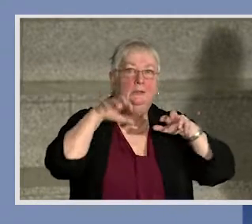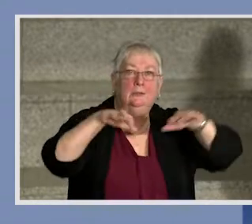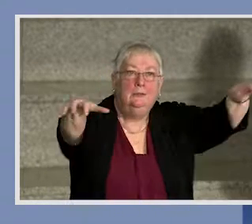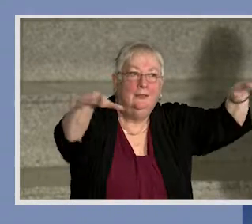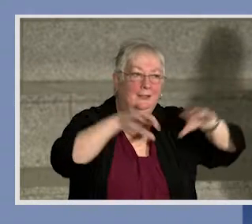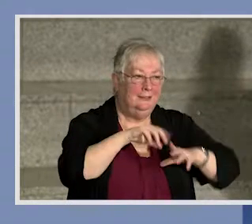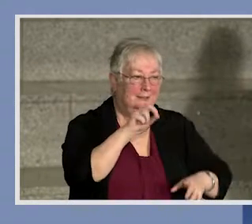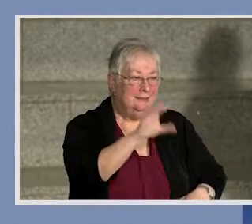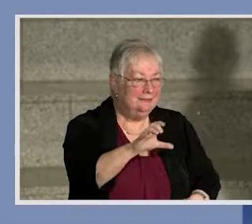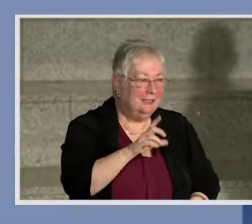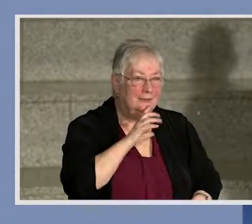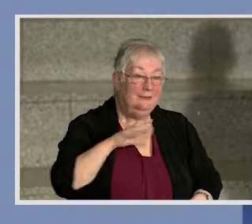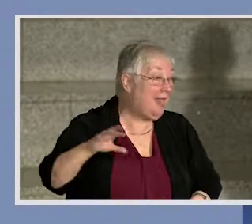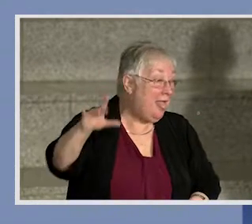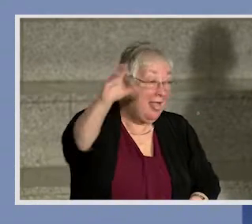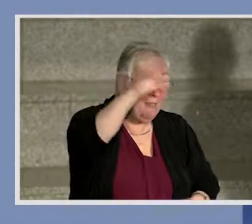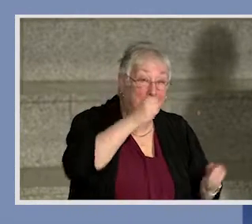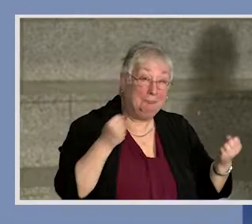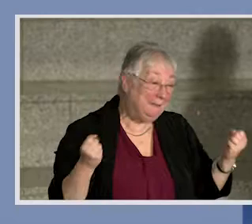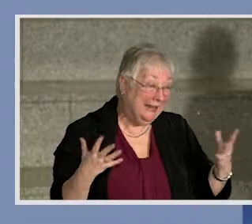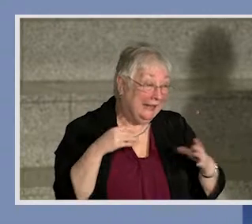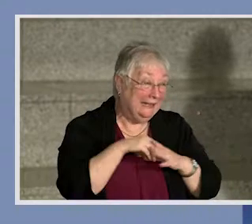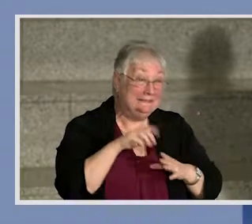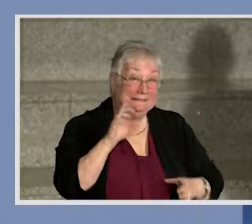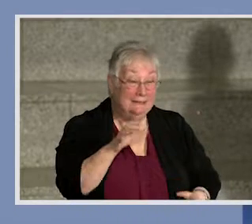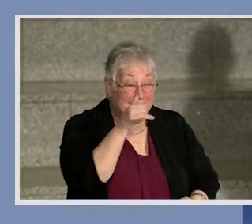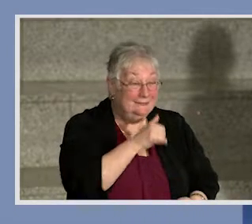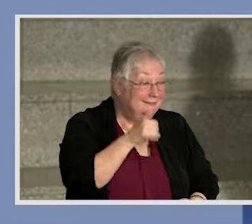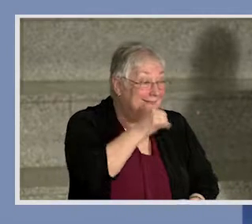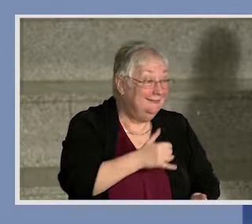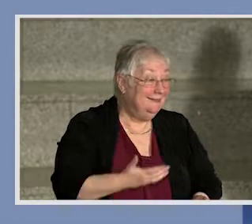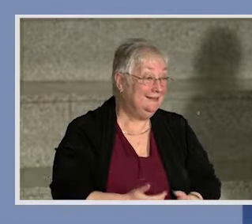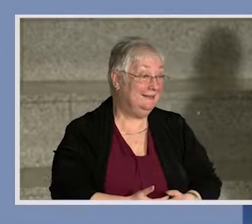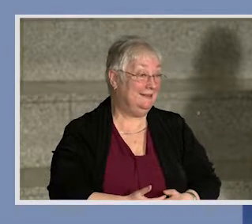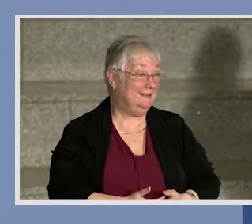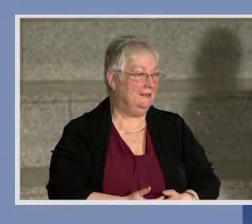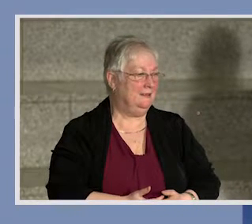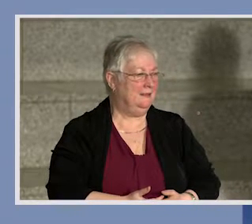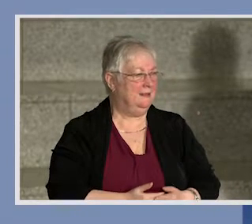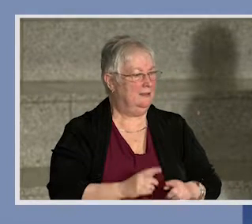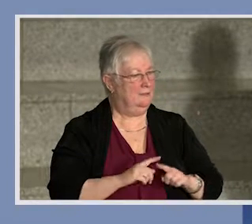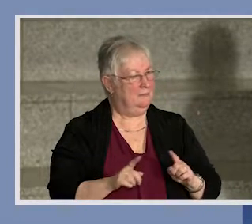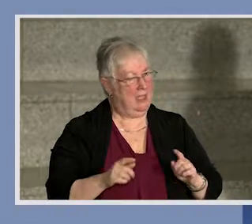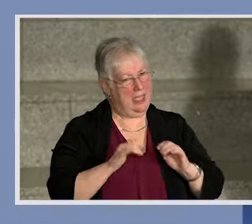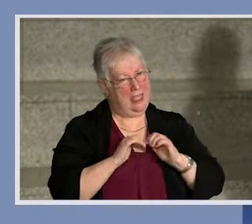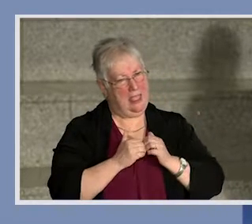BUT HOW DO WE ENSURE THAT OUR GROWTH IS RESPONSIBLE AND NOT RECKLESS? WE DO IT WITH TARGETED